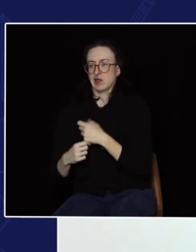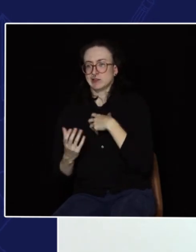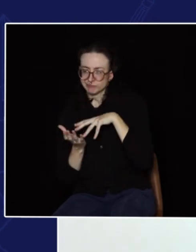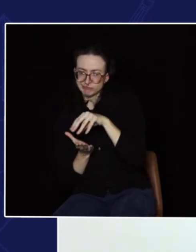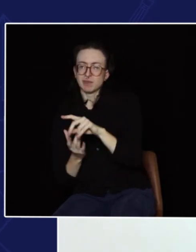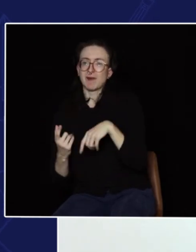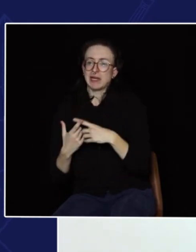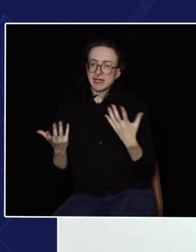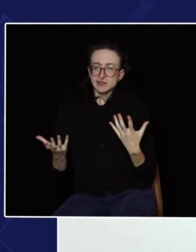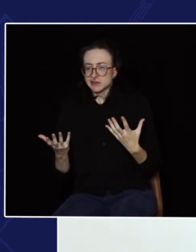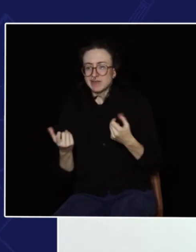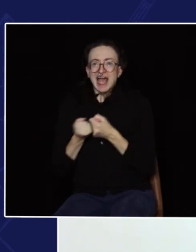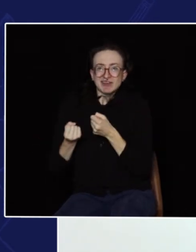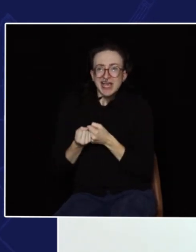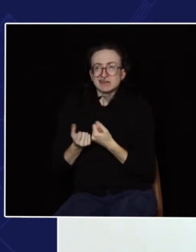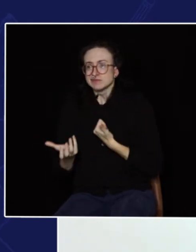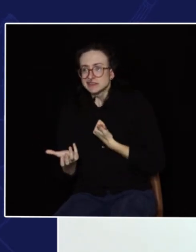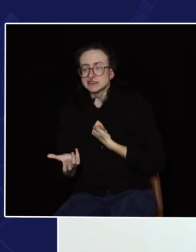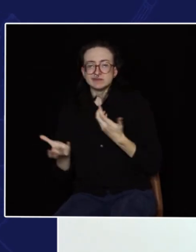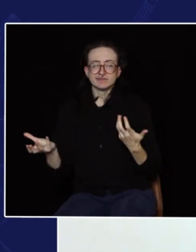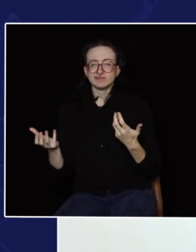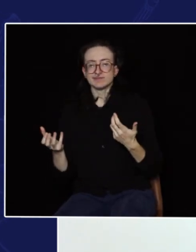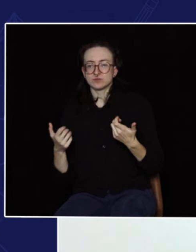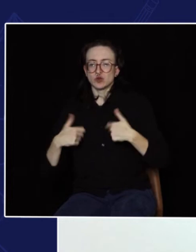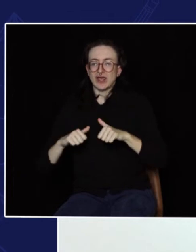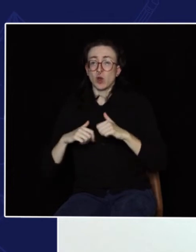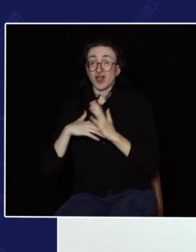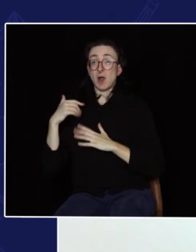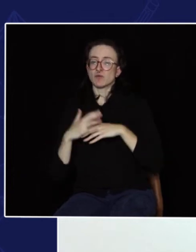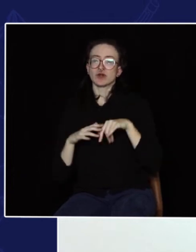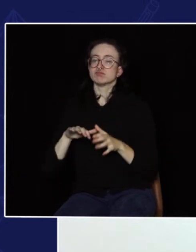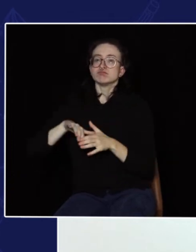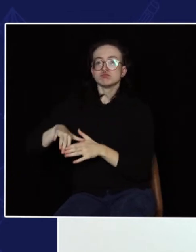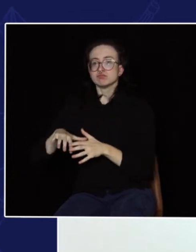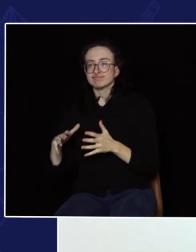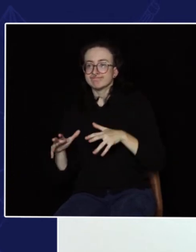I'm trying to step out of my comfort zone, like starting a club,